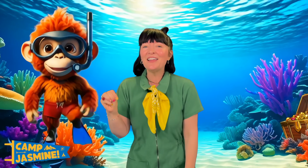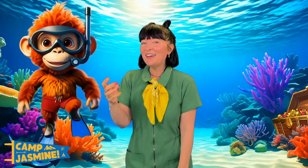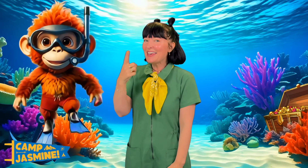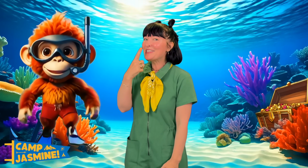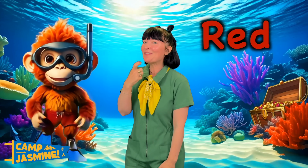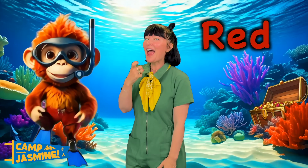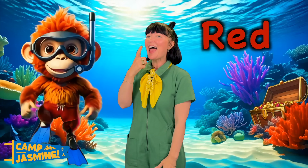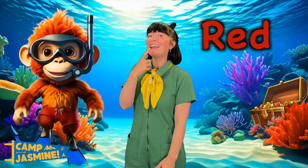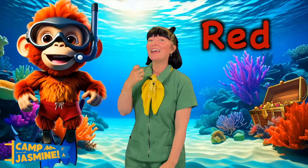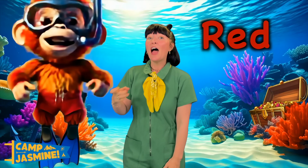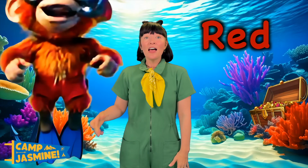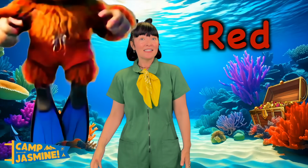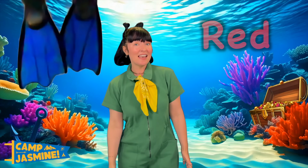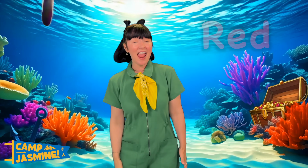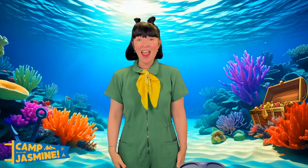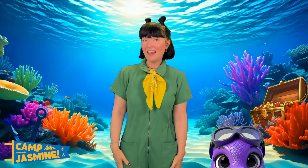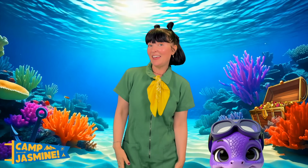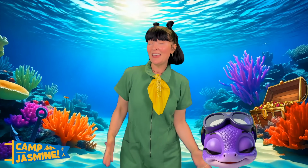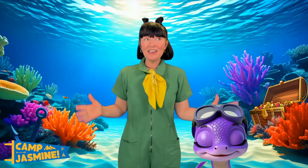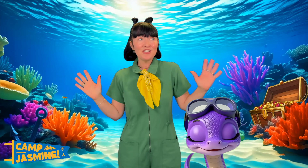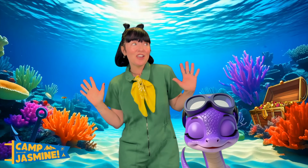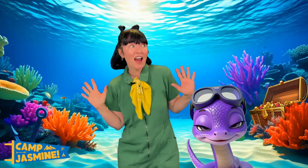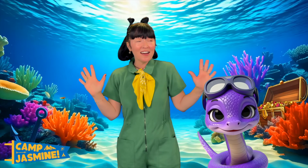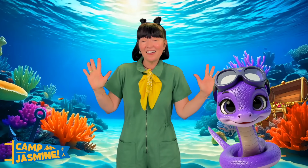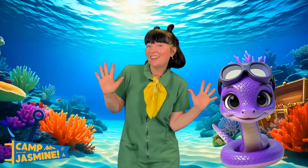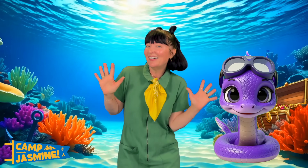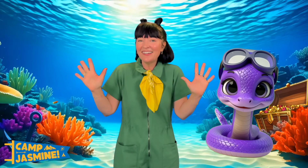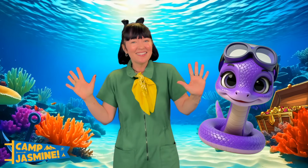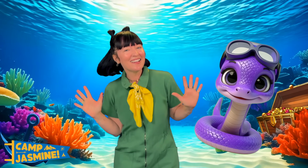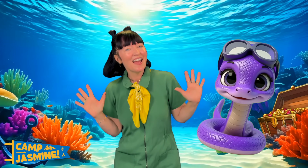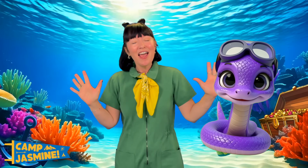Look! He’s red! Snakey Shark doo doo, doo doo, doo doo